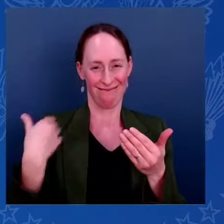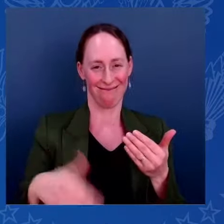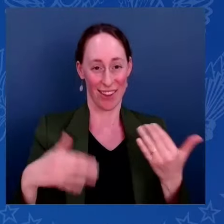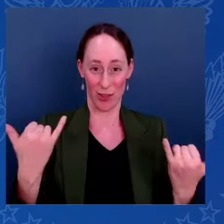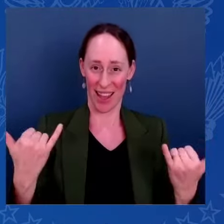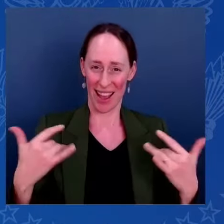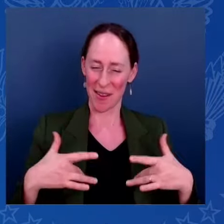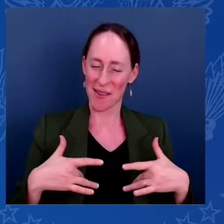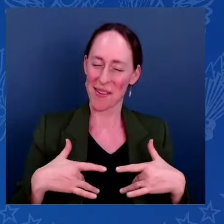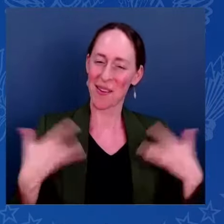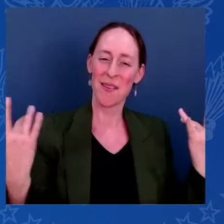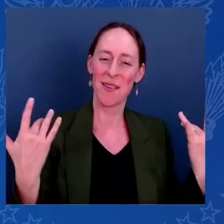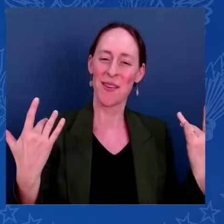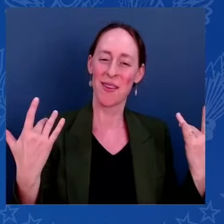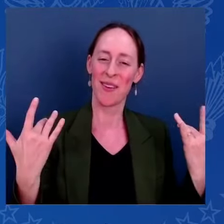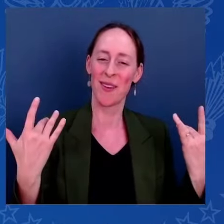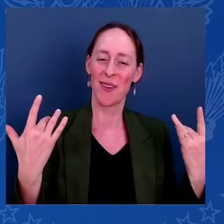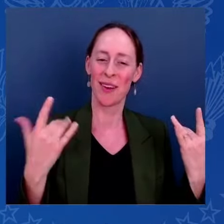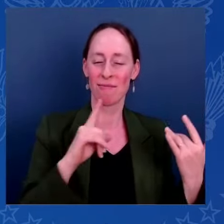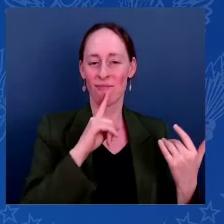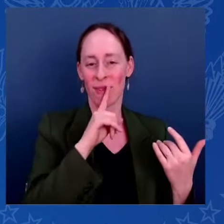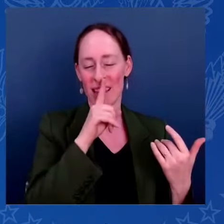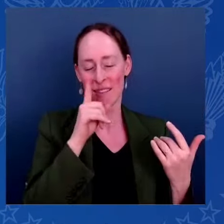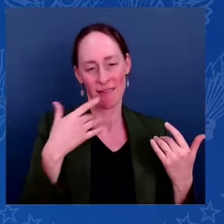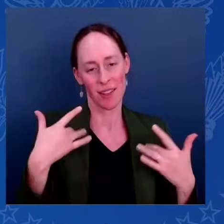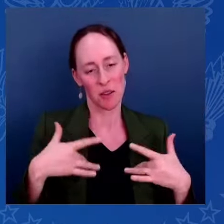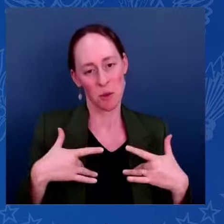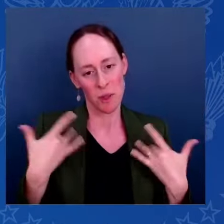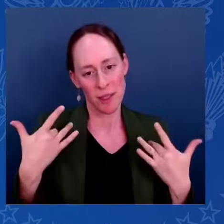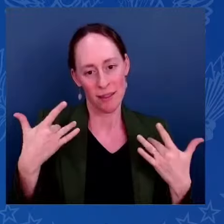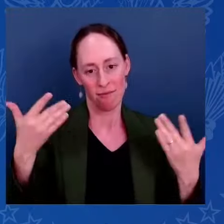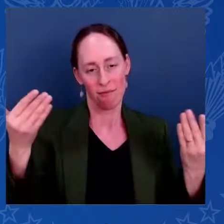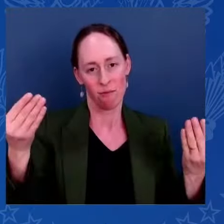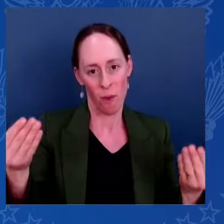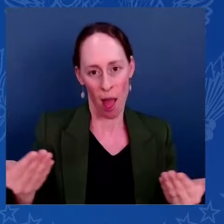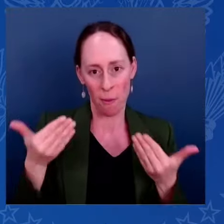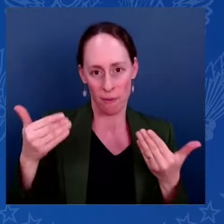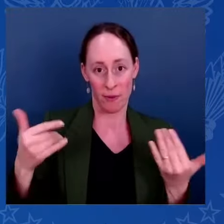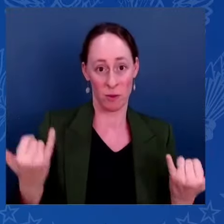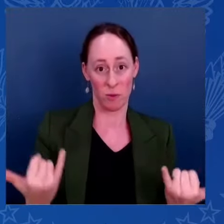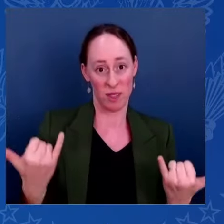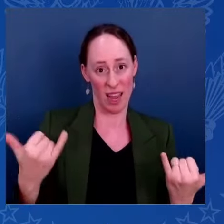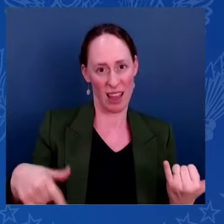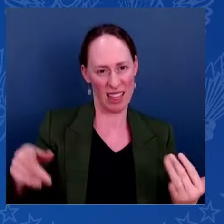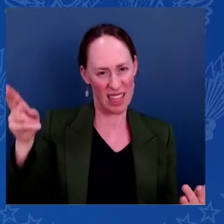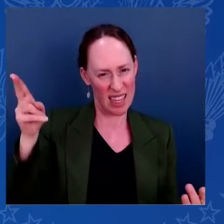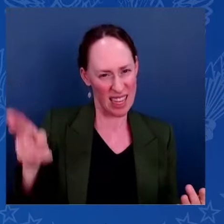to this historic day at Tulane University. I'm especially honored to welcome President Joe Biden